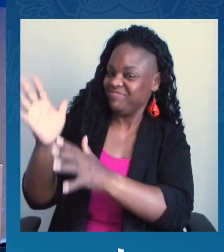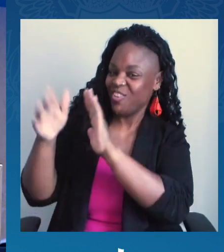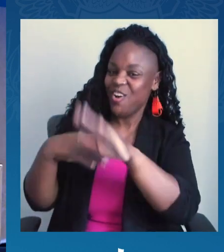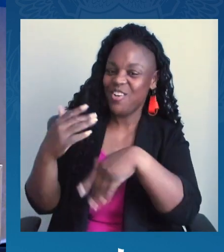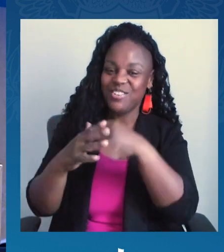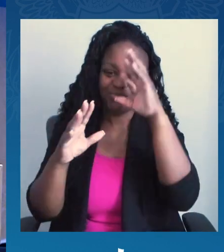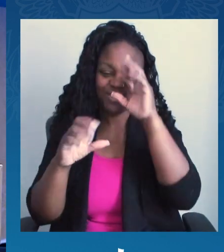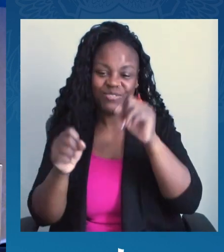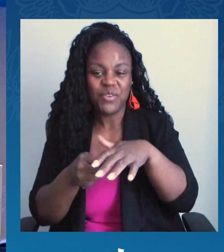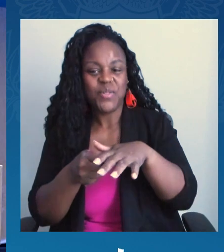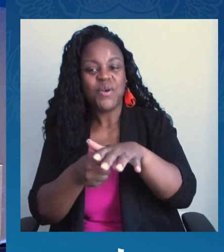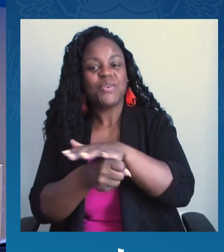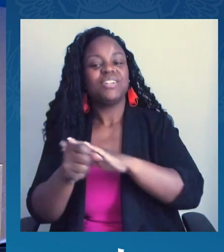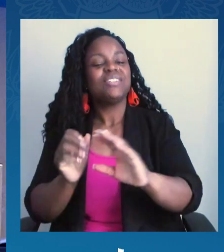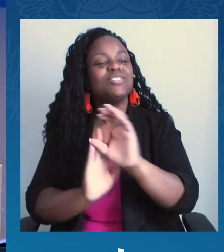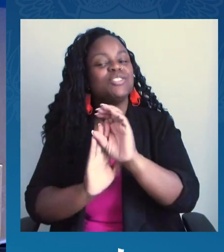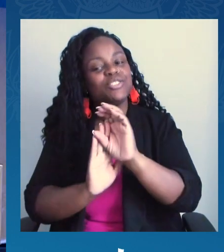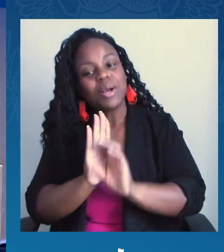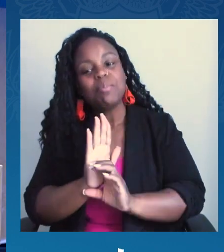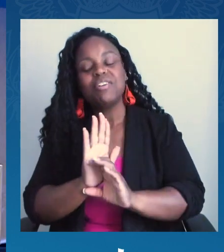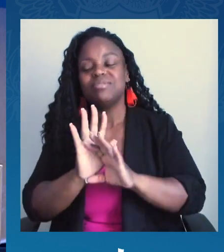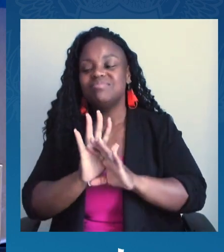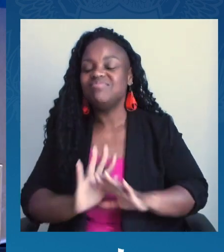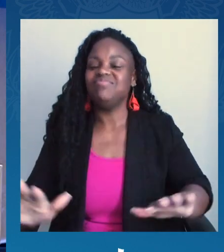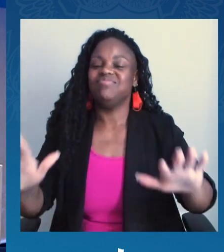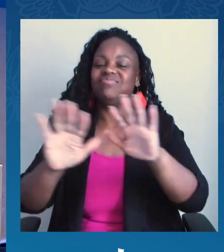who are on the ground doing the work. Thank you so, so, so much.